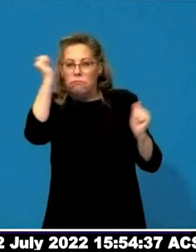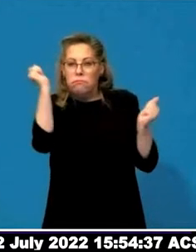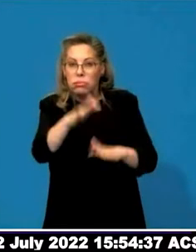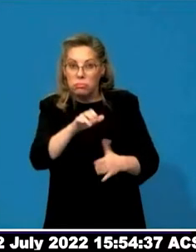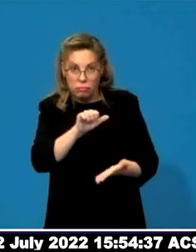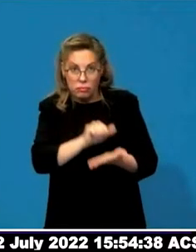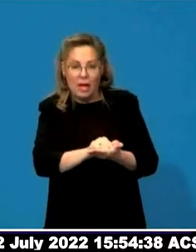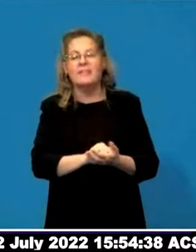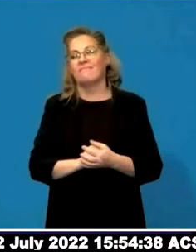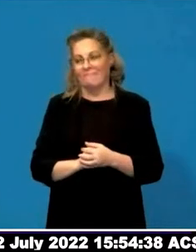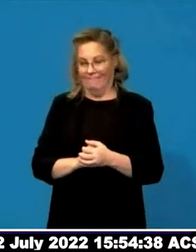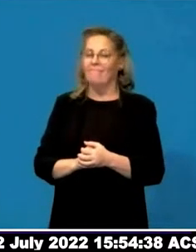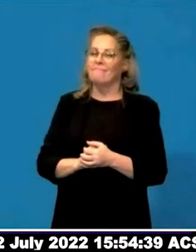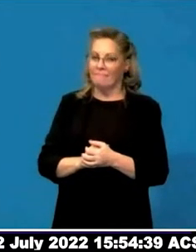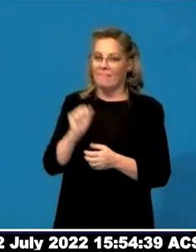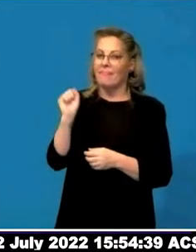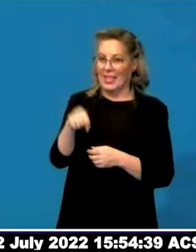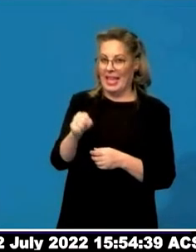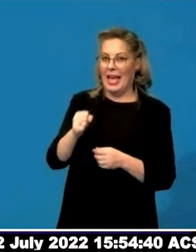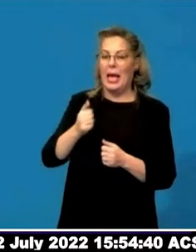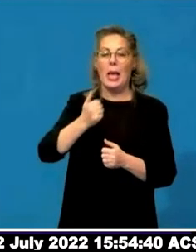So I'm going to ask for the operator to play a video